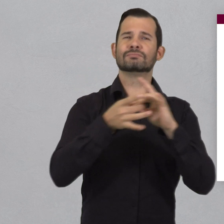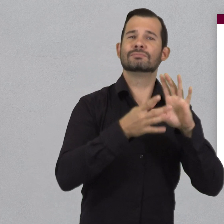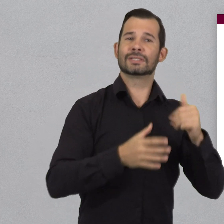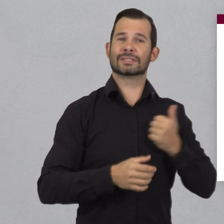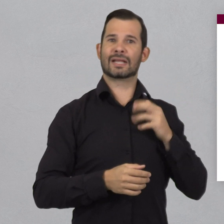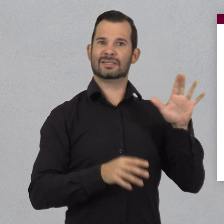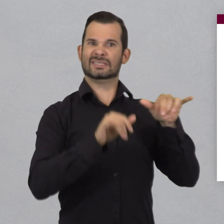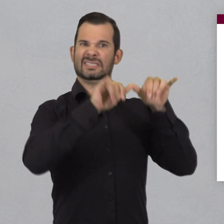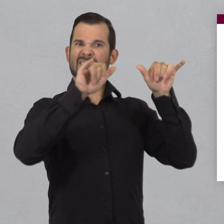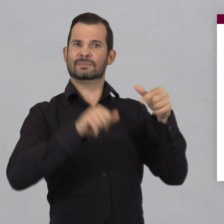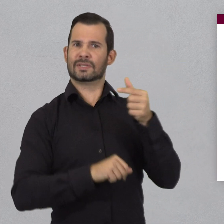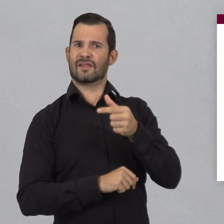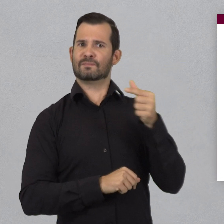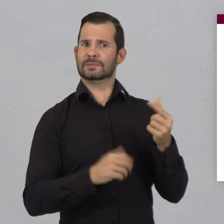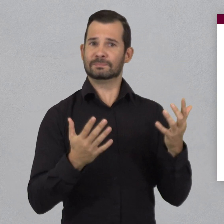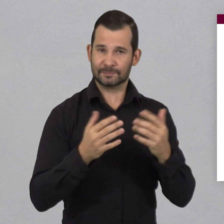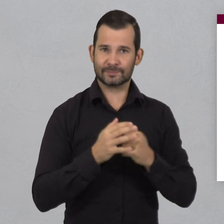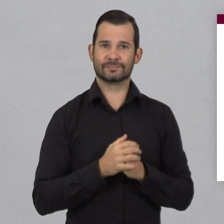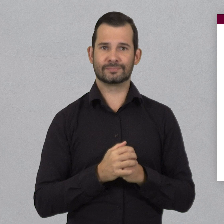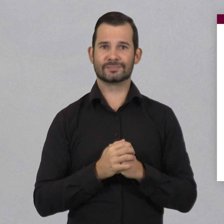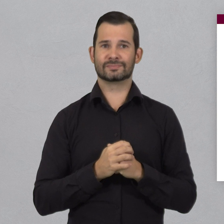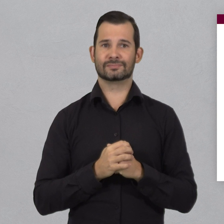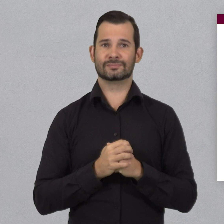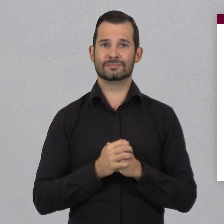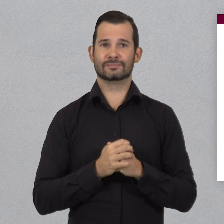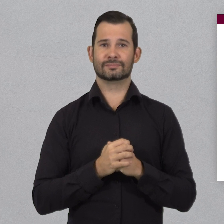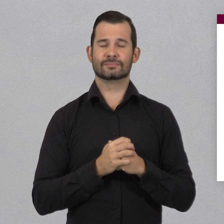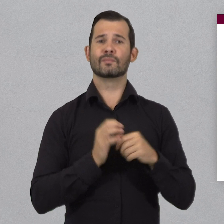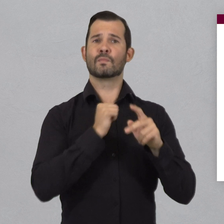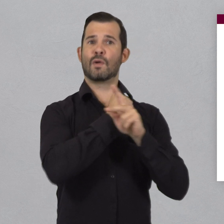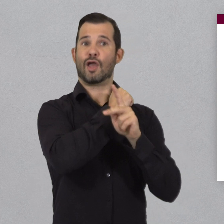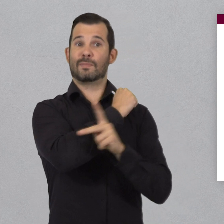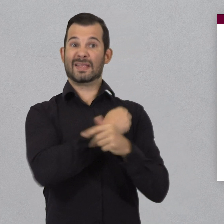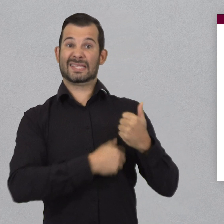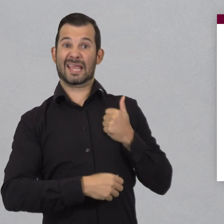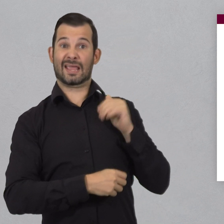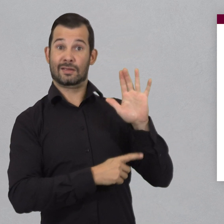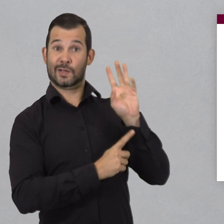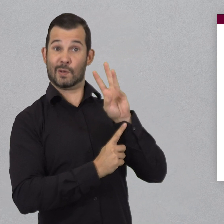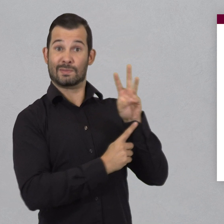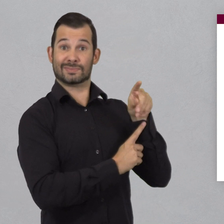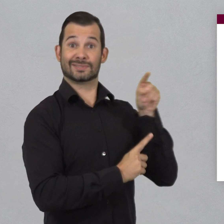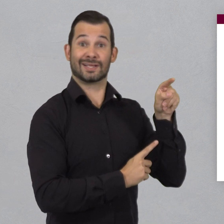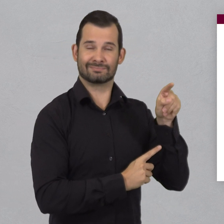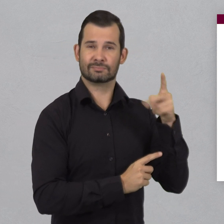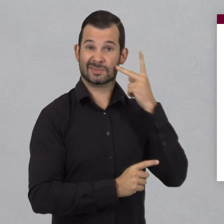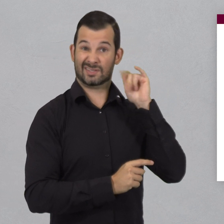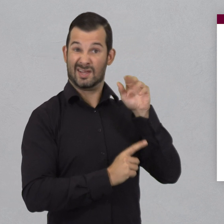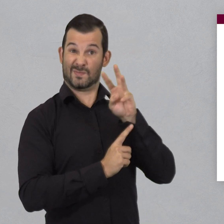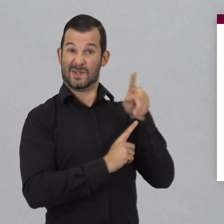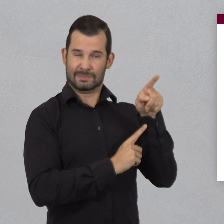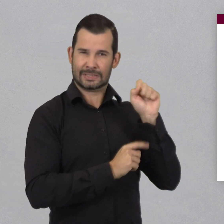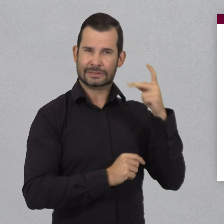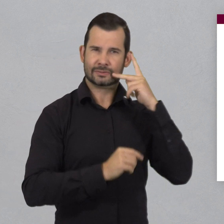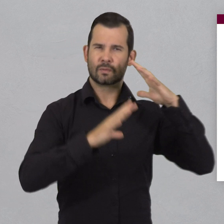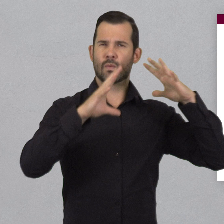Information on Canada’s system of government · Parliament of Canada website: On this site,